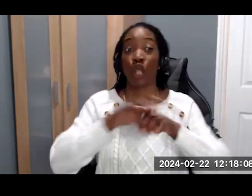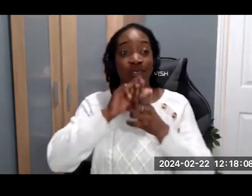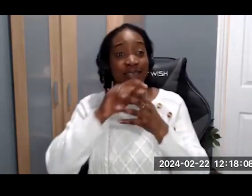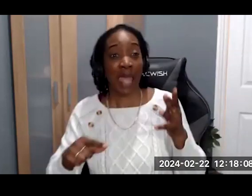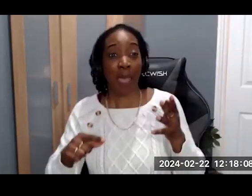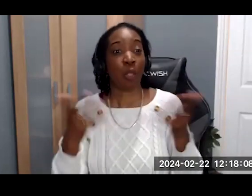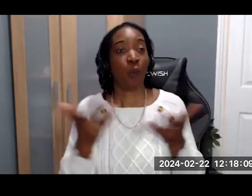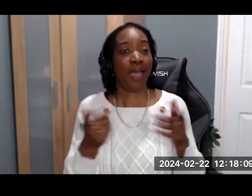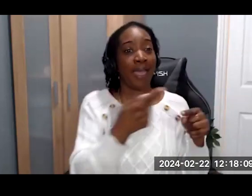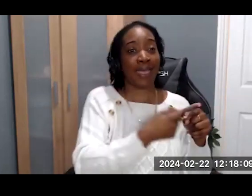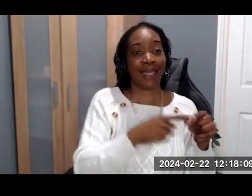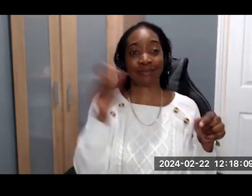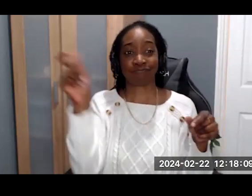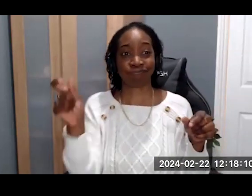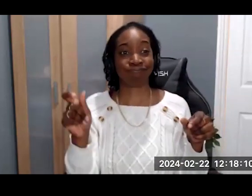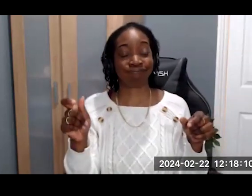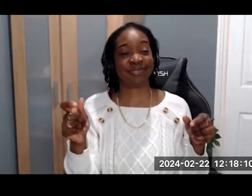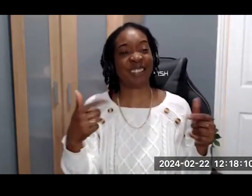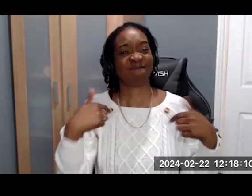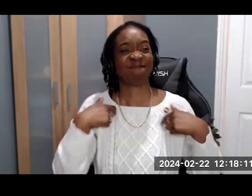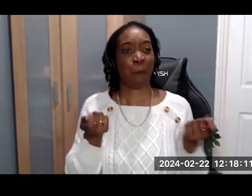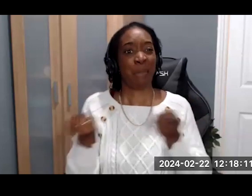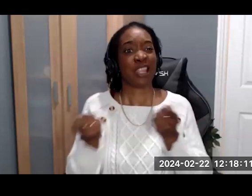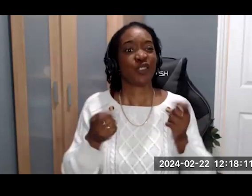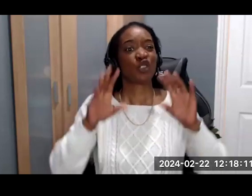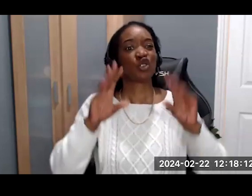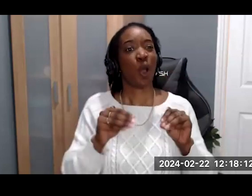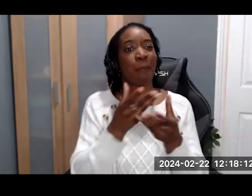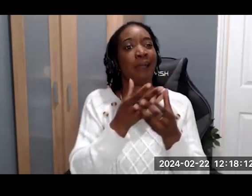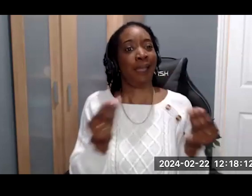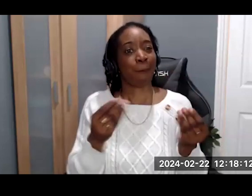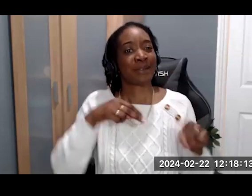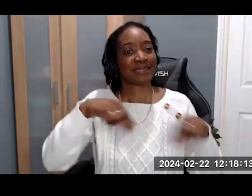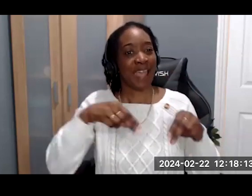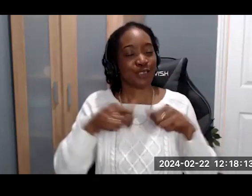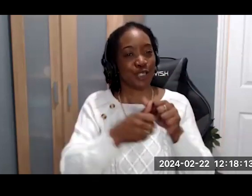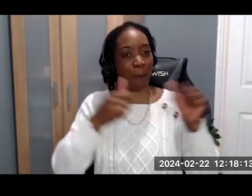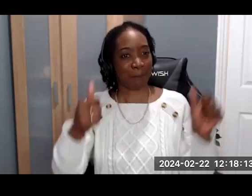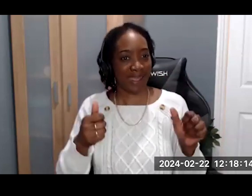by Stopgap dance company and is commissioned by Arts Council England, the ministry of culture the